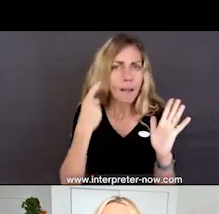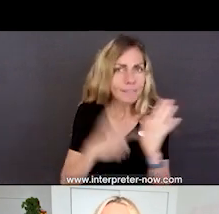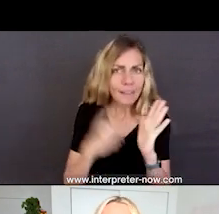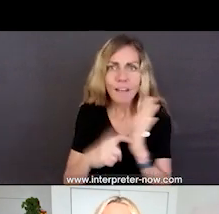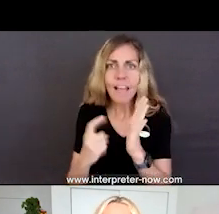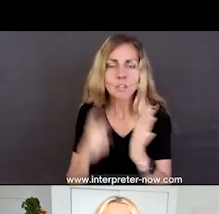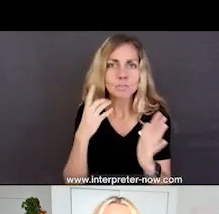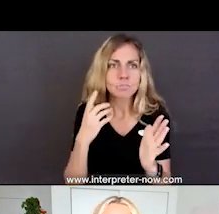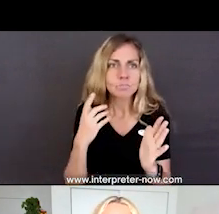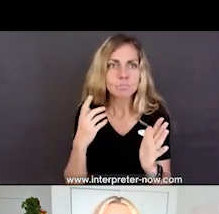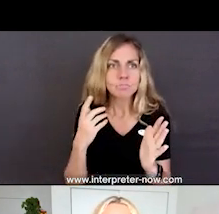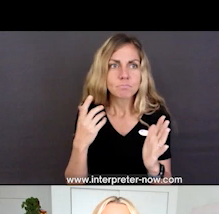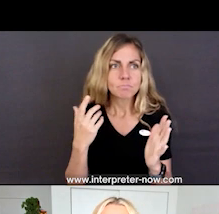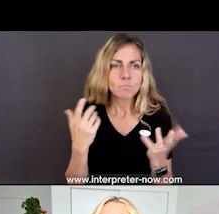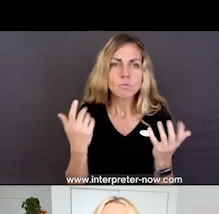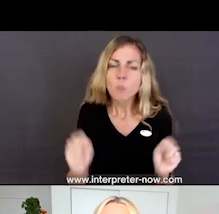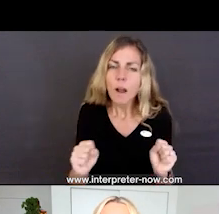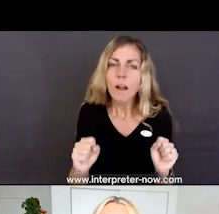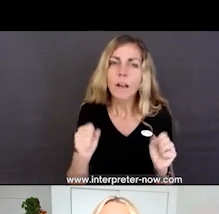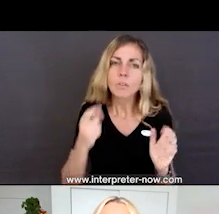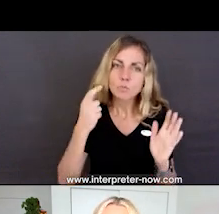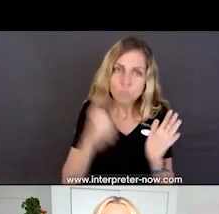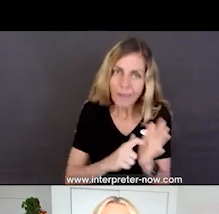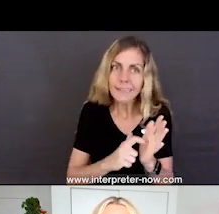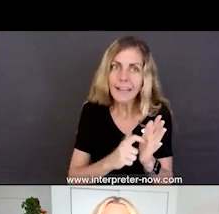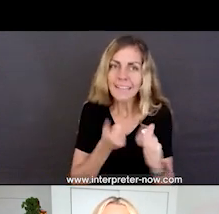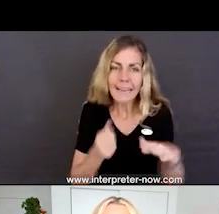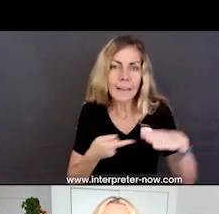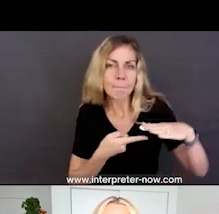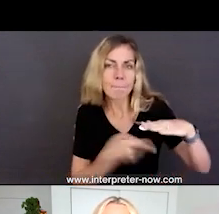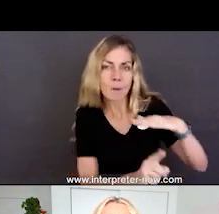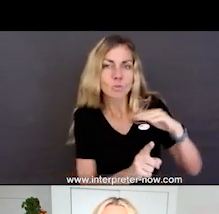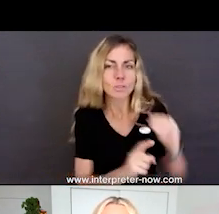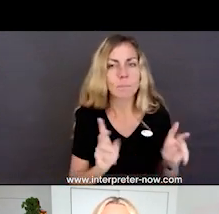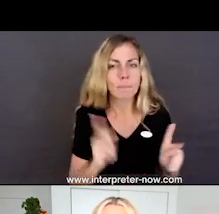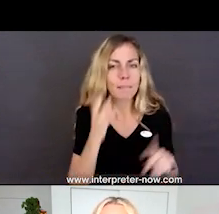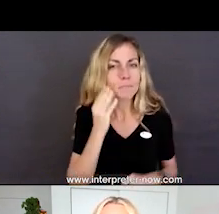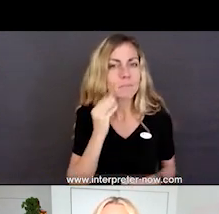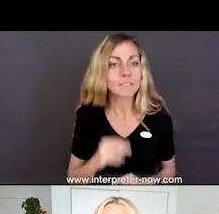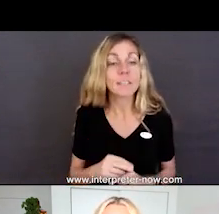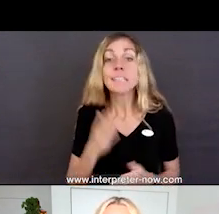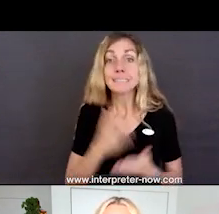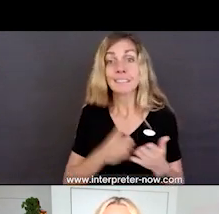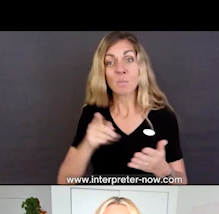Keep learning, keep identifying, working to recognize microaggressions that people experience,